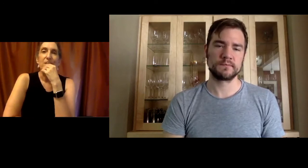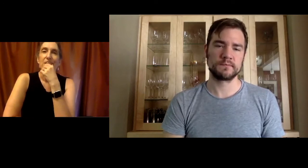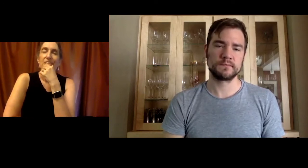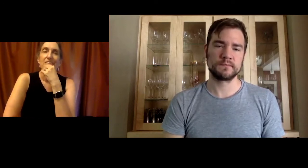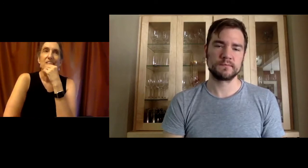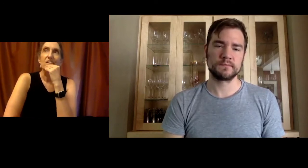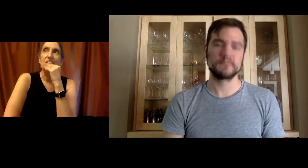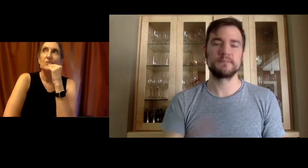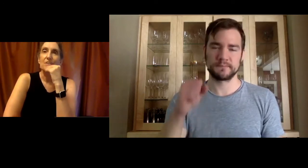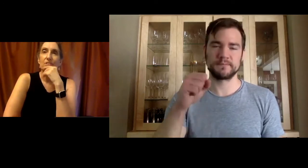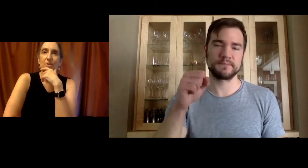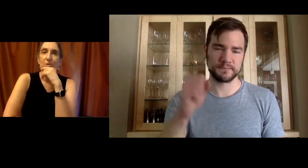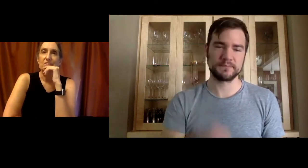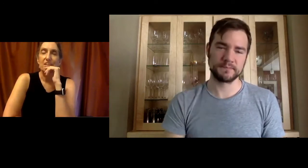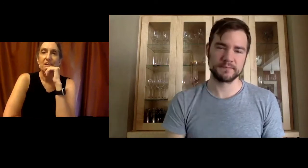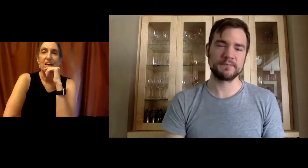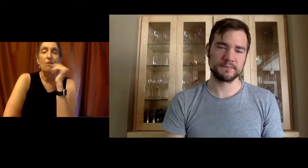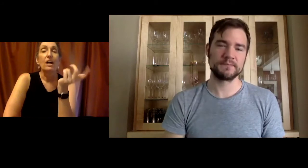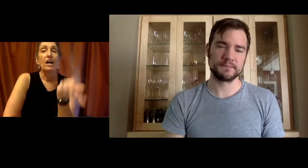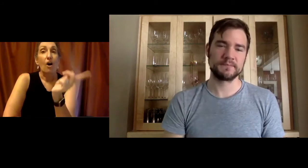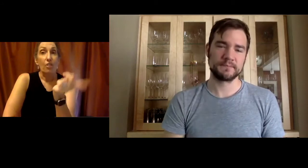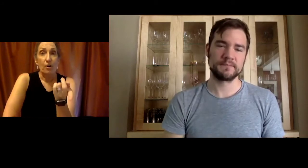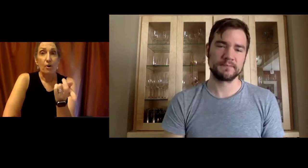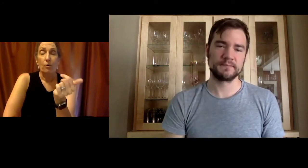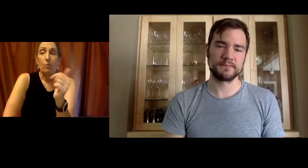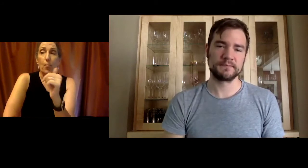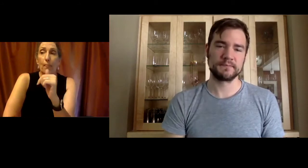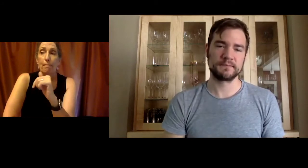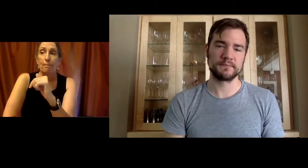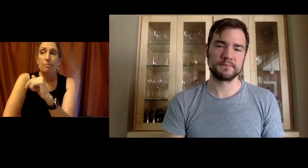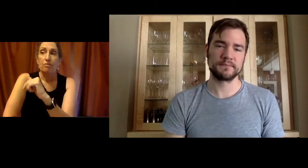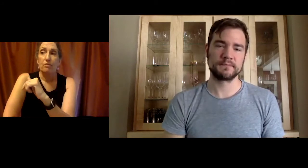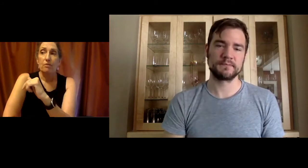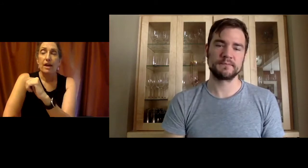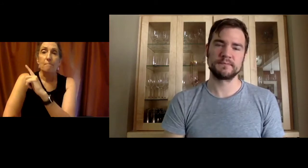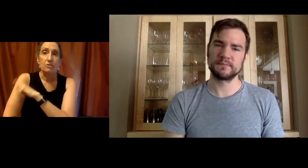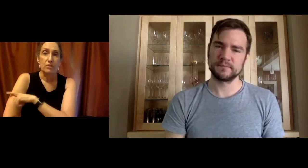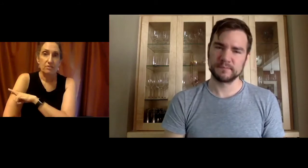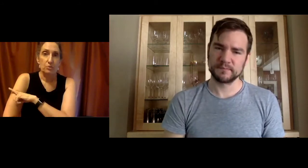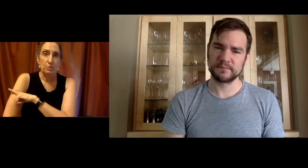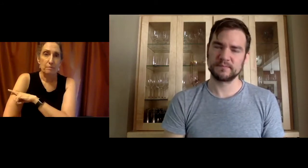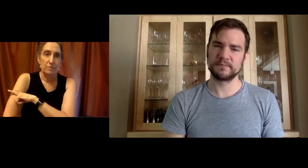But there is no deaf theater per se right now, although at Metro Deaf School,